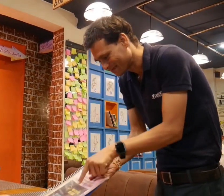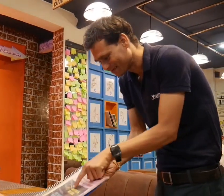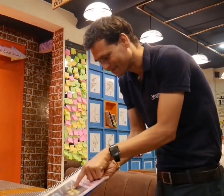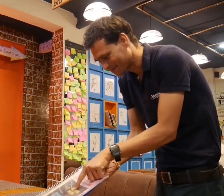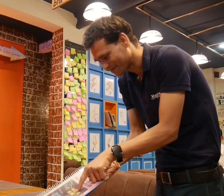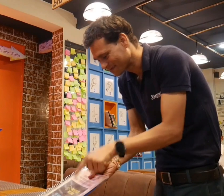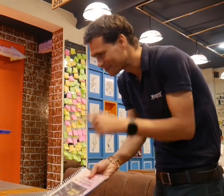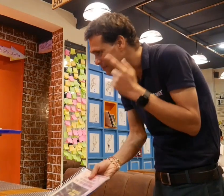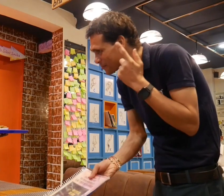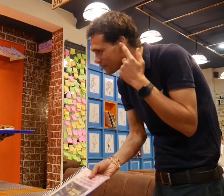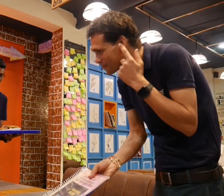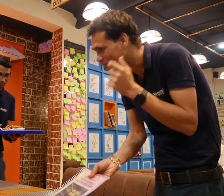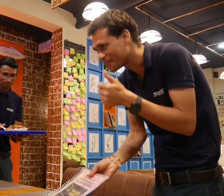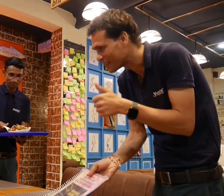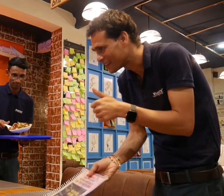My eye is my ear